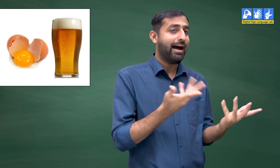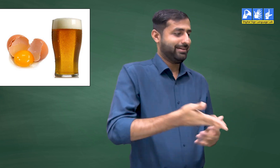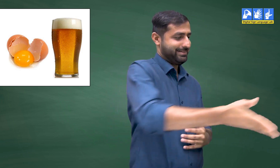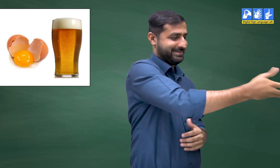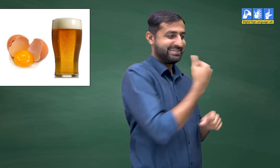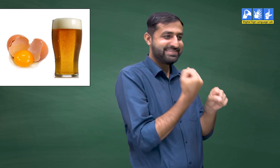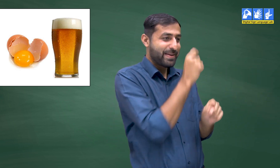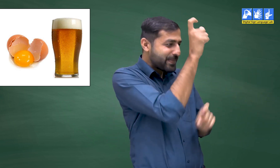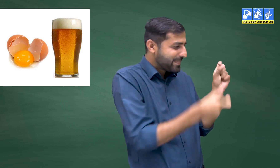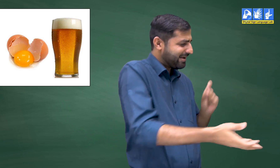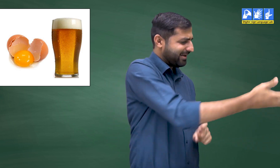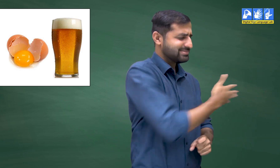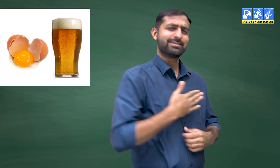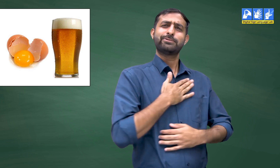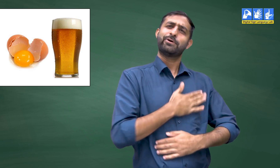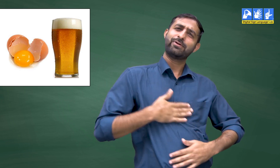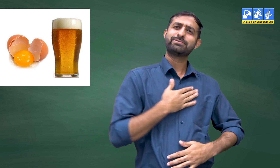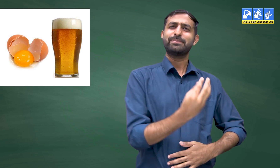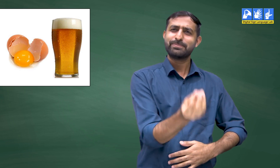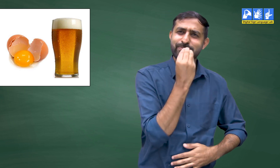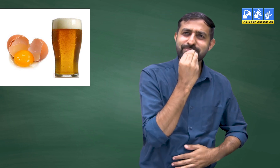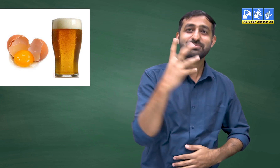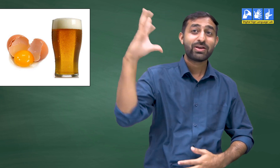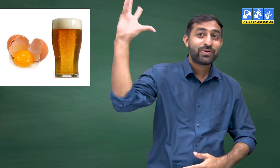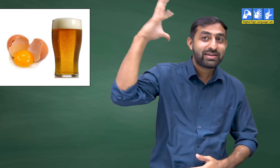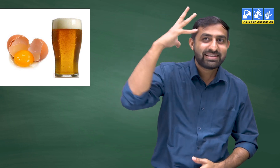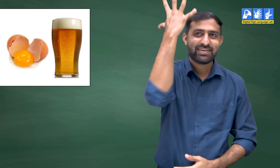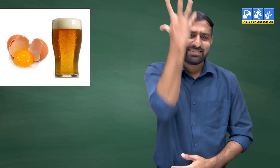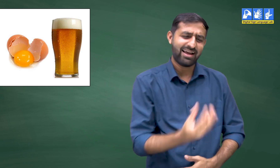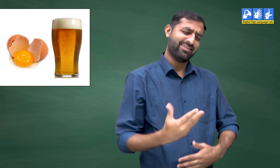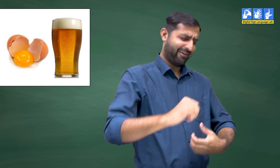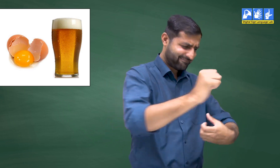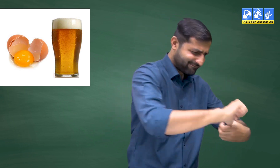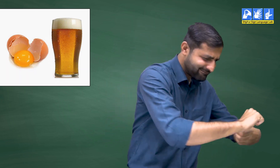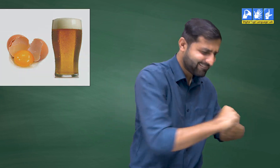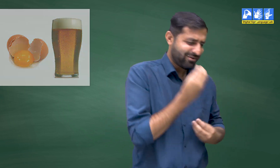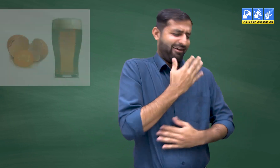So the other members of the staff would have this for